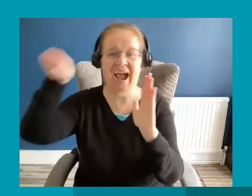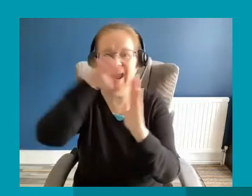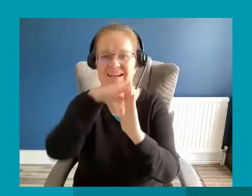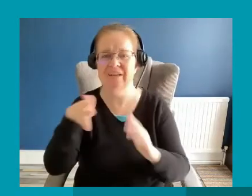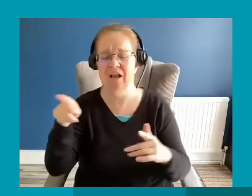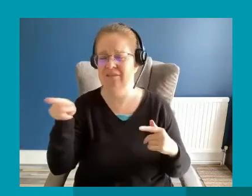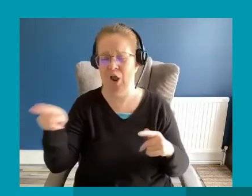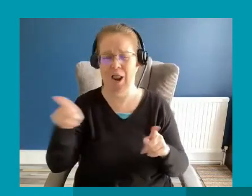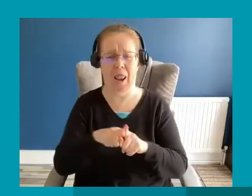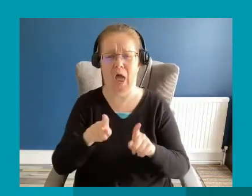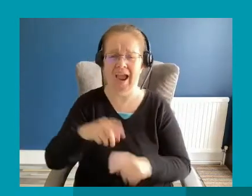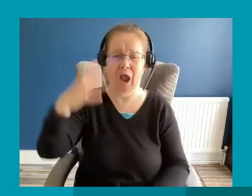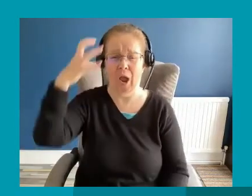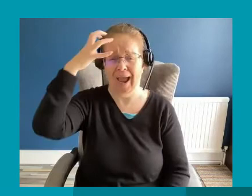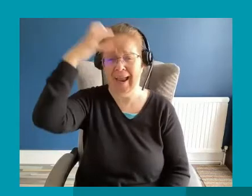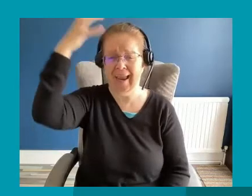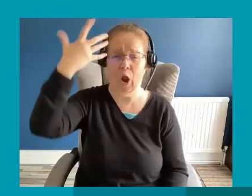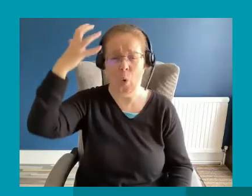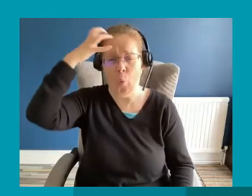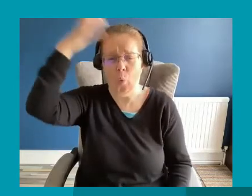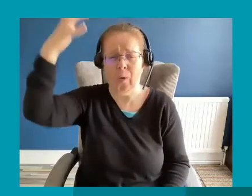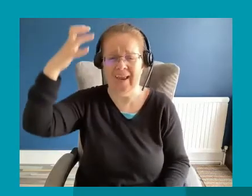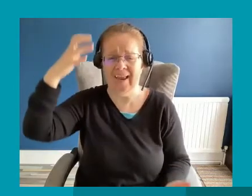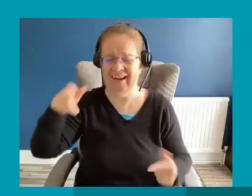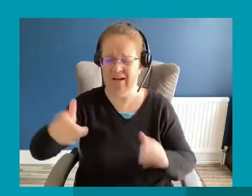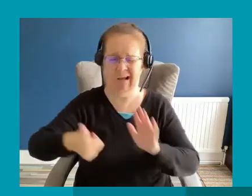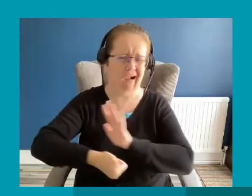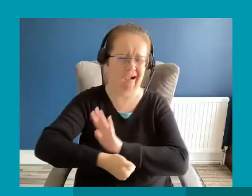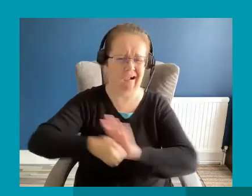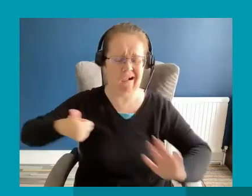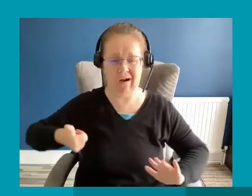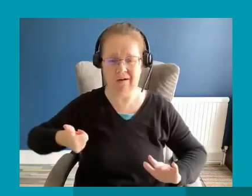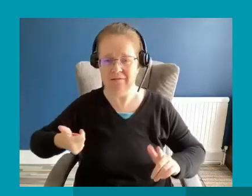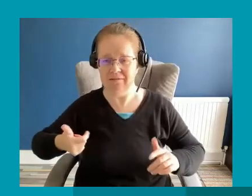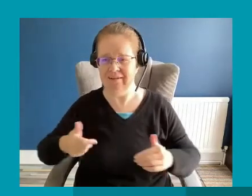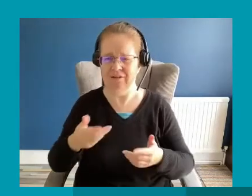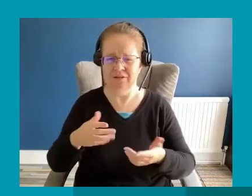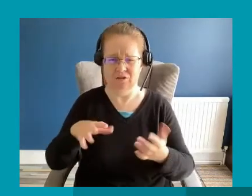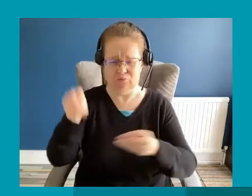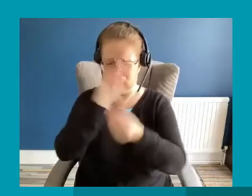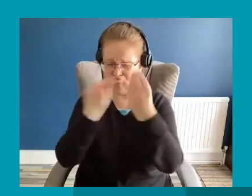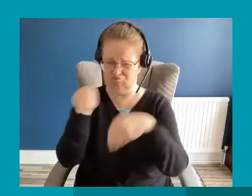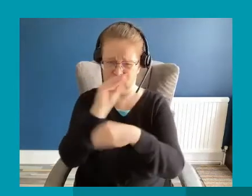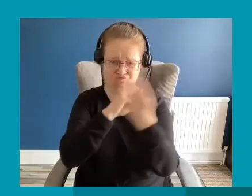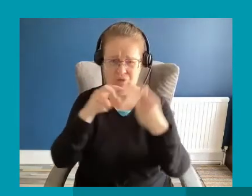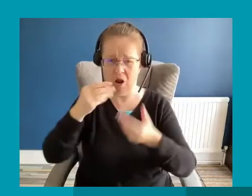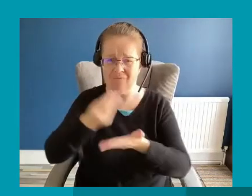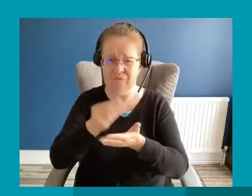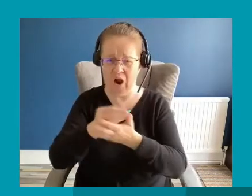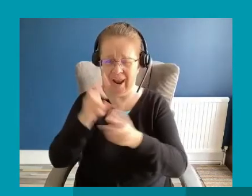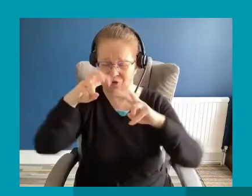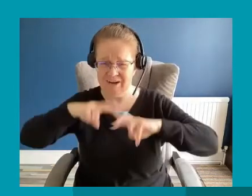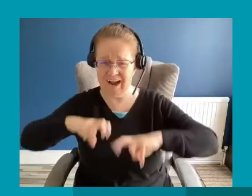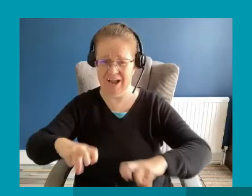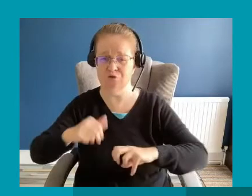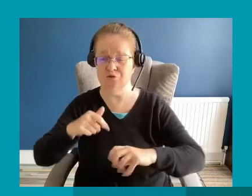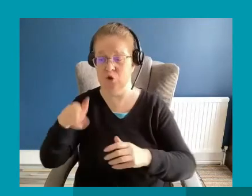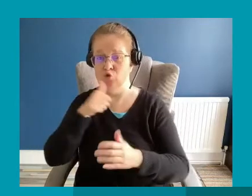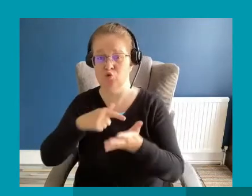In terms of their ability to be able to produce complex financial analysis results and even, be able to do some forecasting,